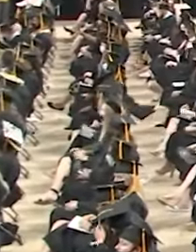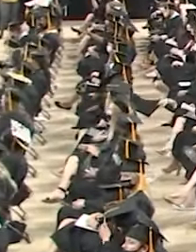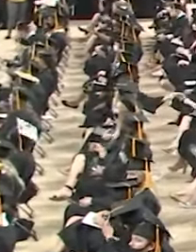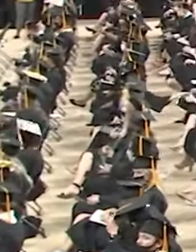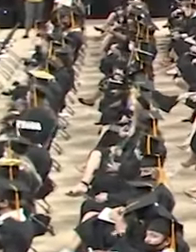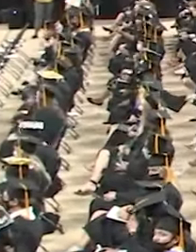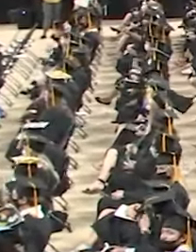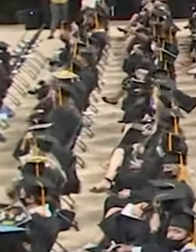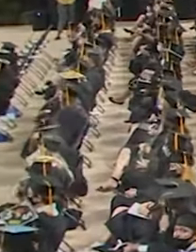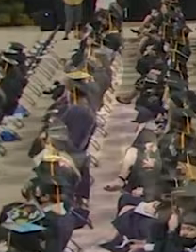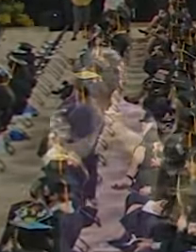Congratulations!